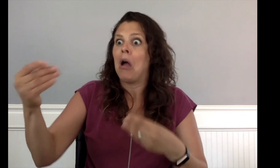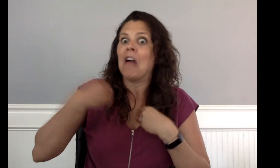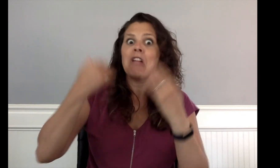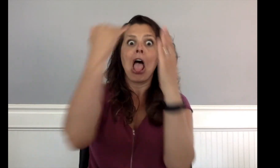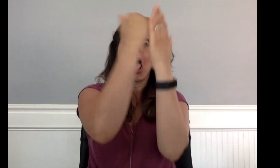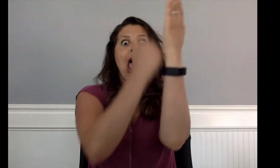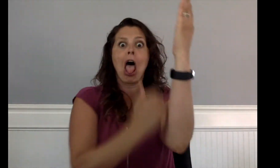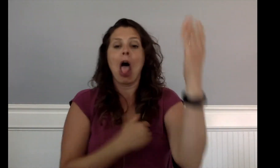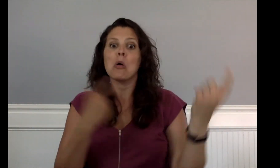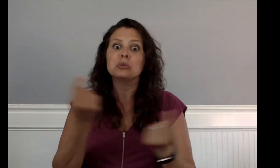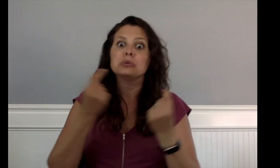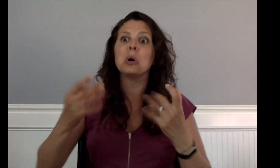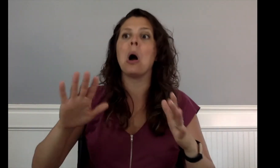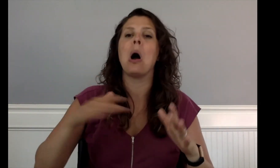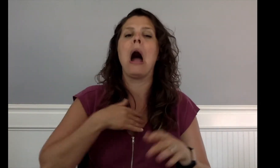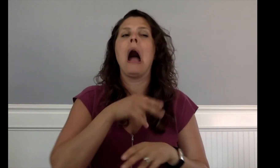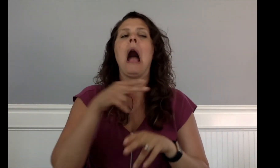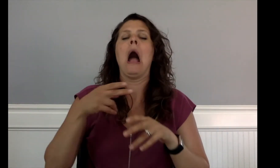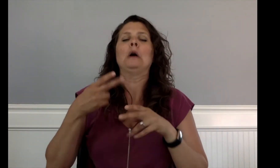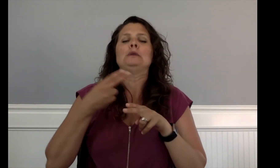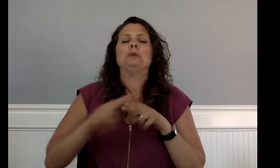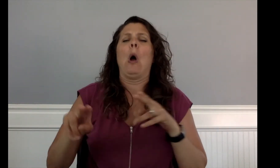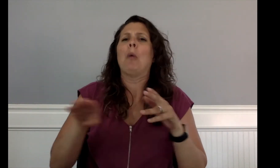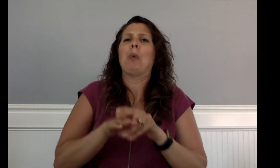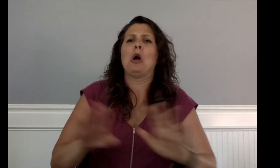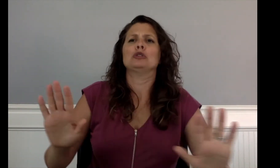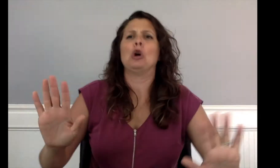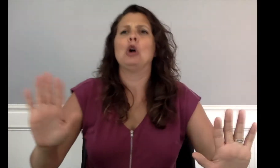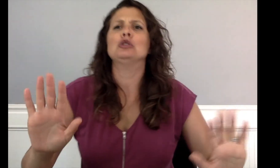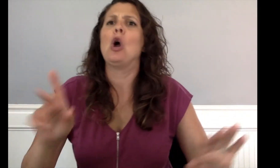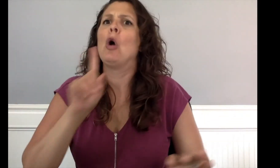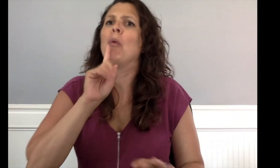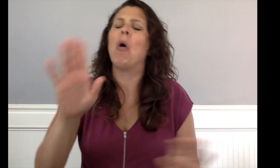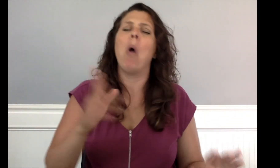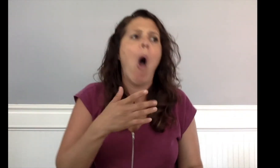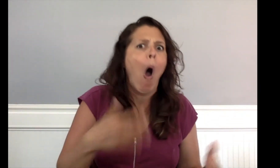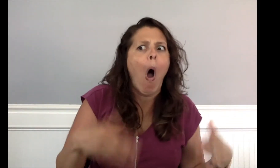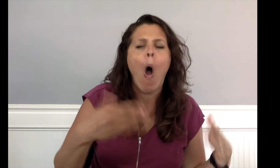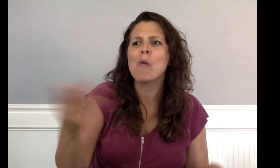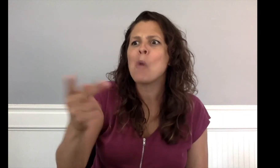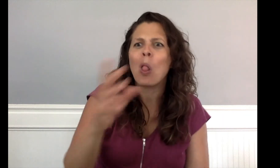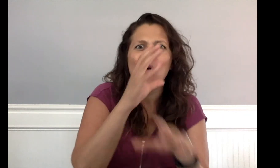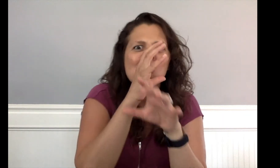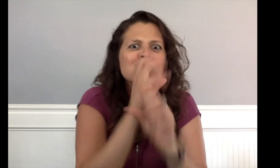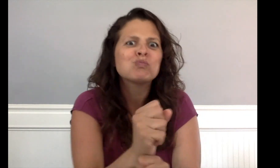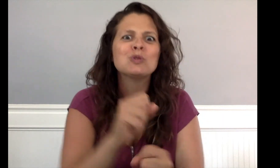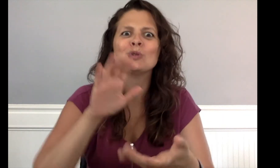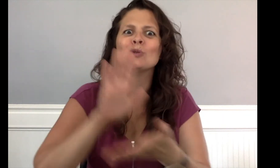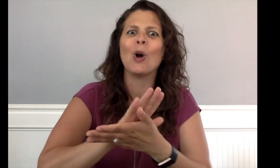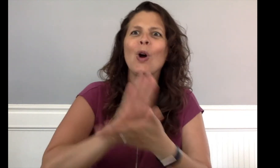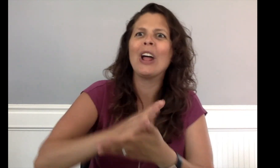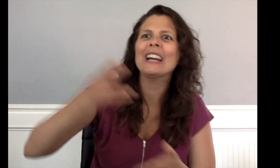mother’s to-do list. Charlie, I’m delighted to see